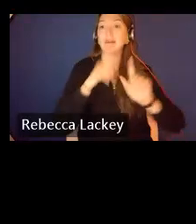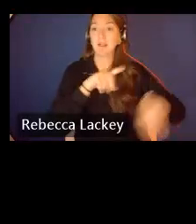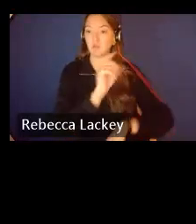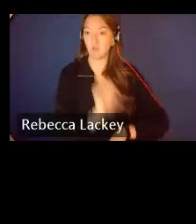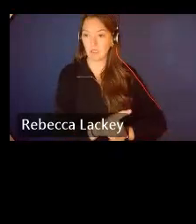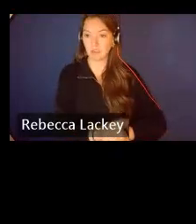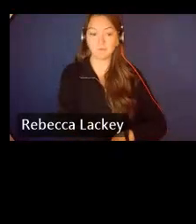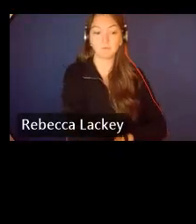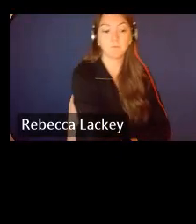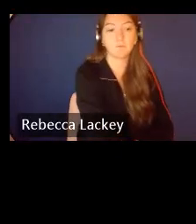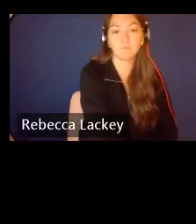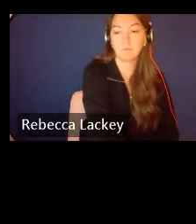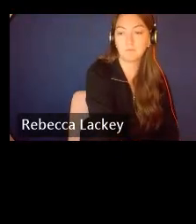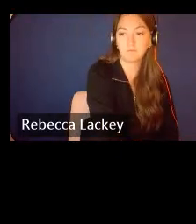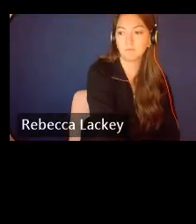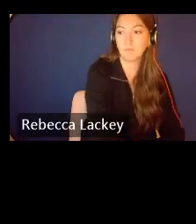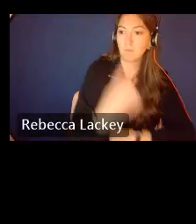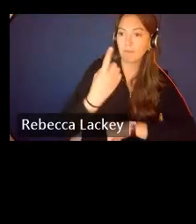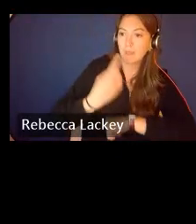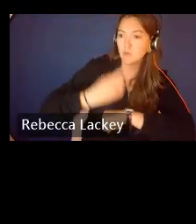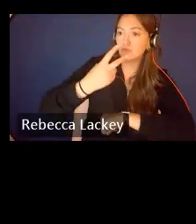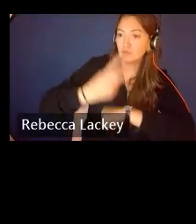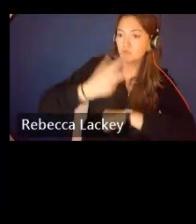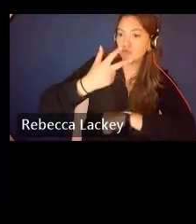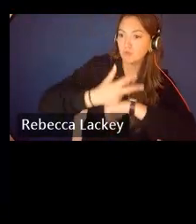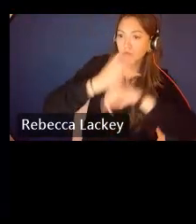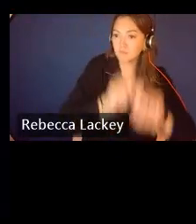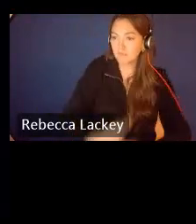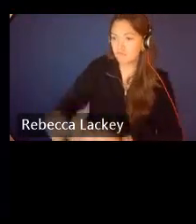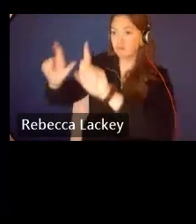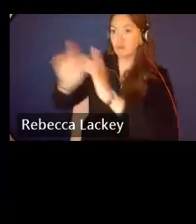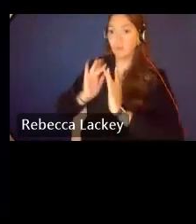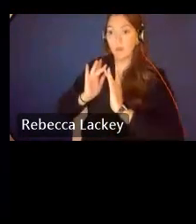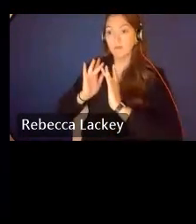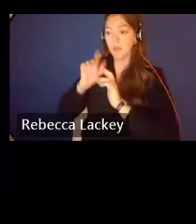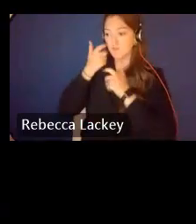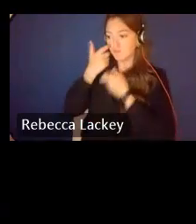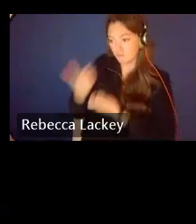In the next few days, you'll be able to go out to the website and view a recording of this meeting.